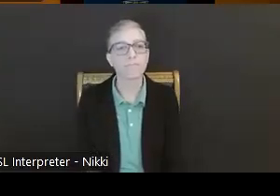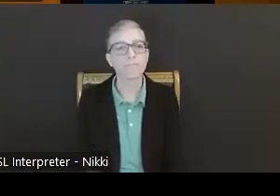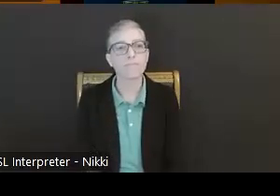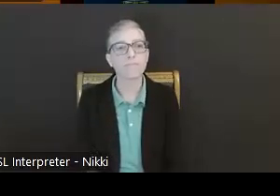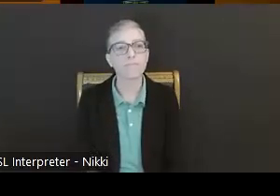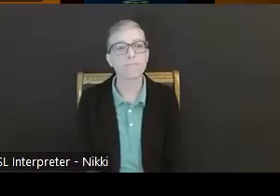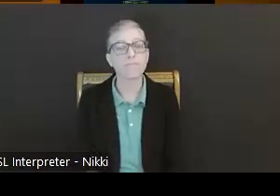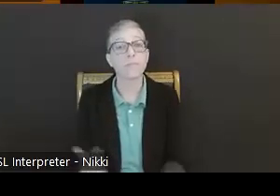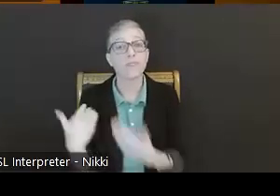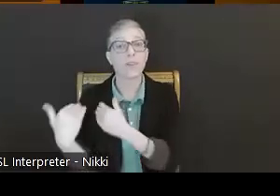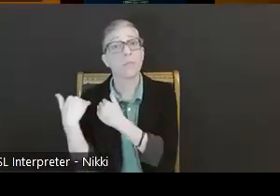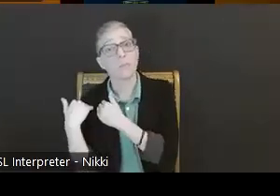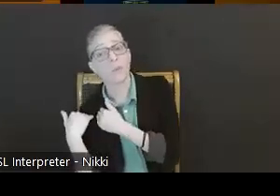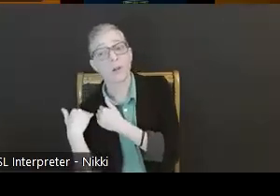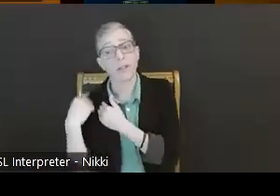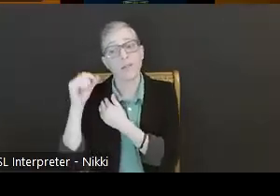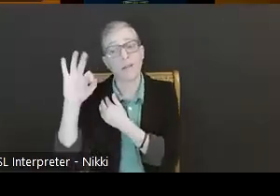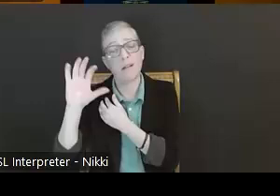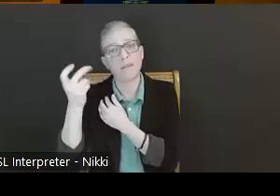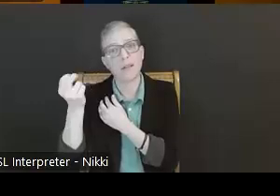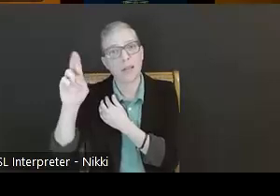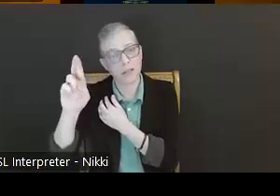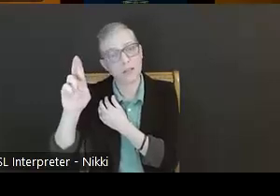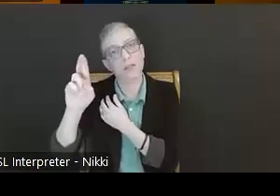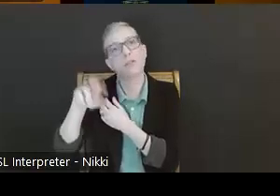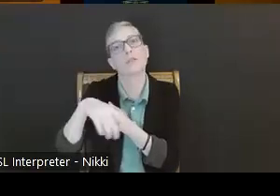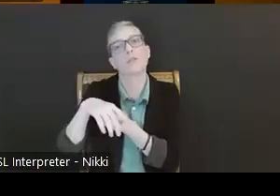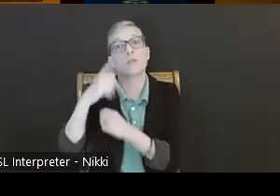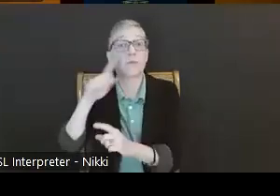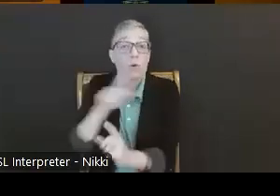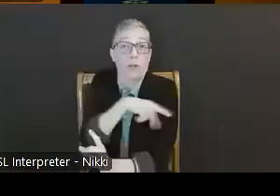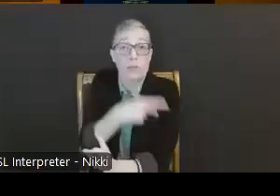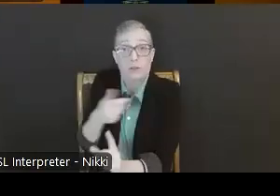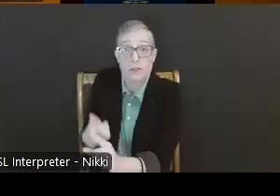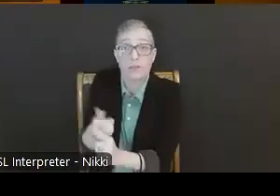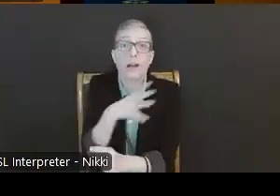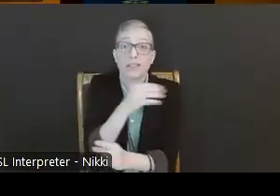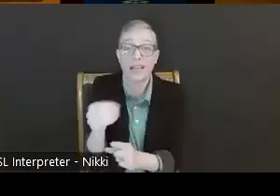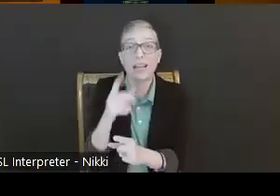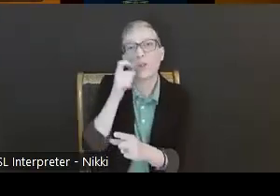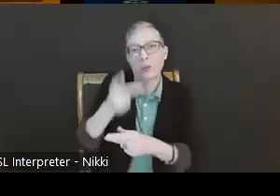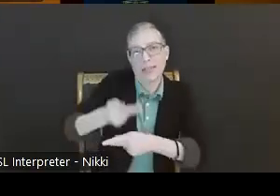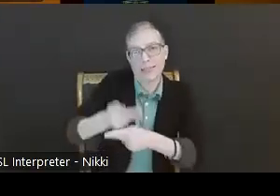of cancer for patients and caregivers um giving a little bit of an overview of current practices